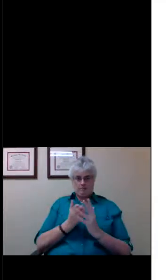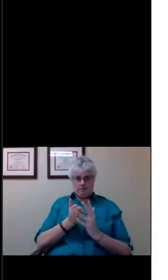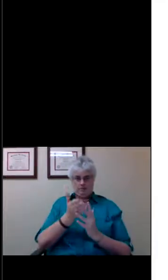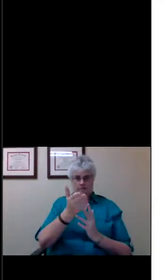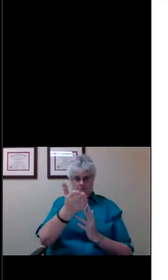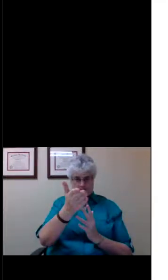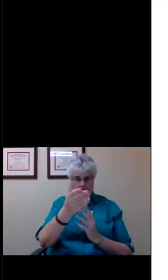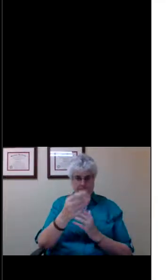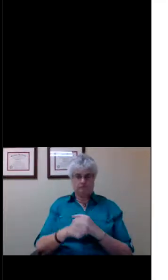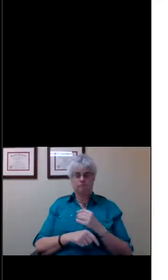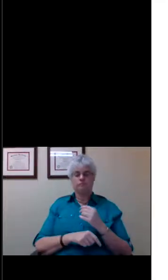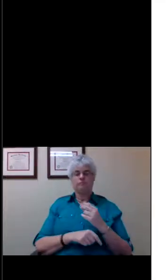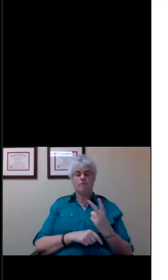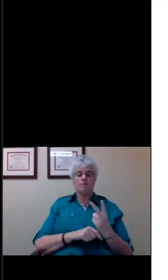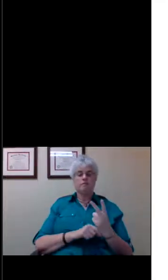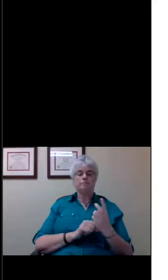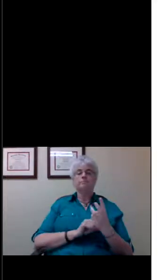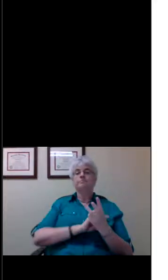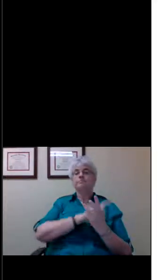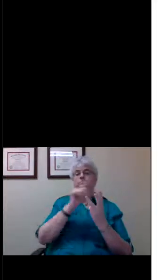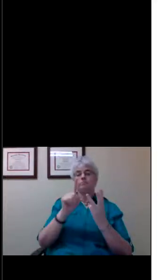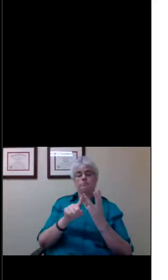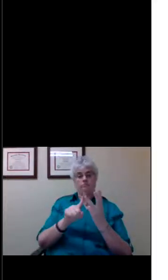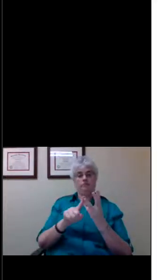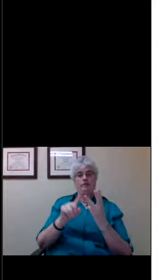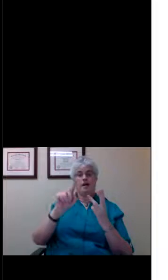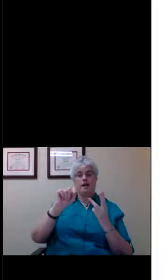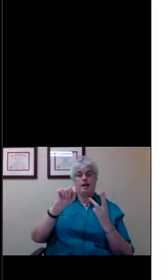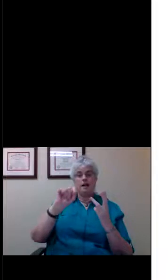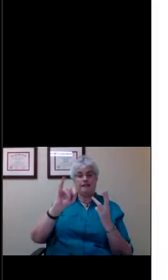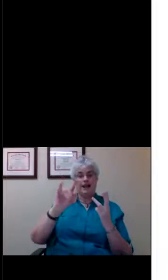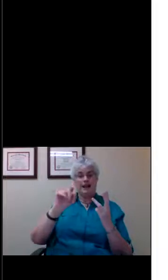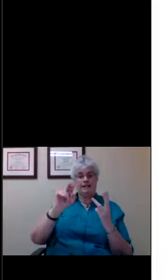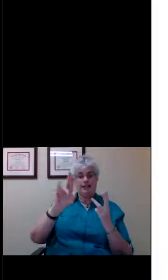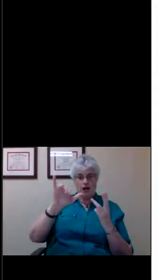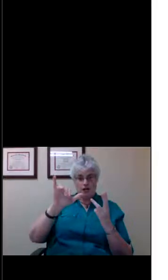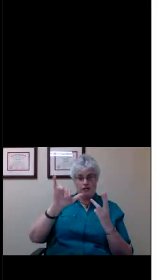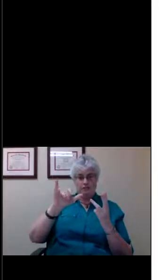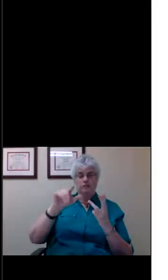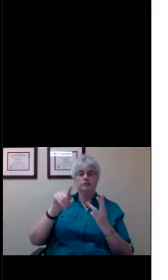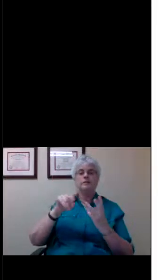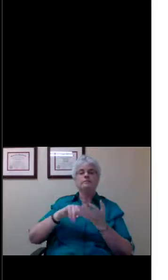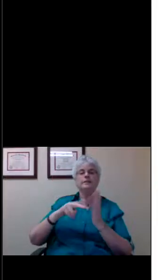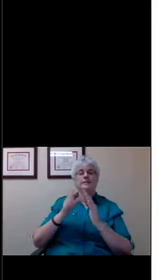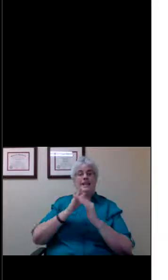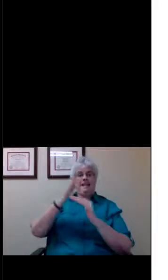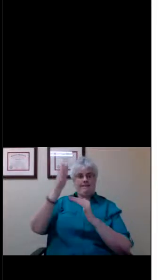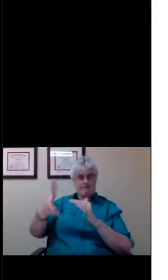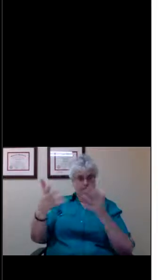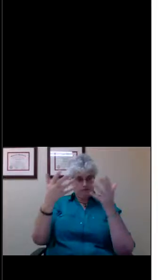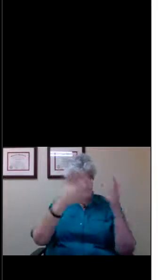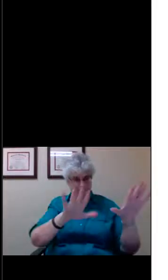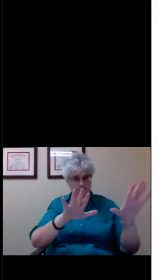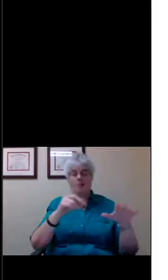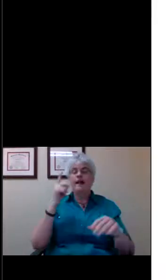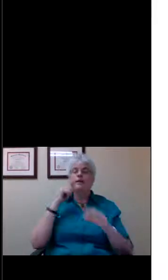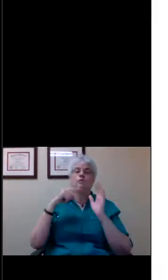one. So they're experiencing it in the moment. And then tertiary means after the